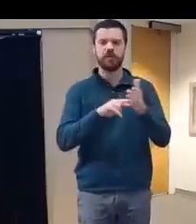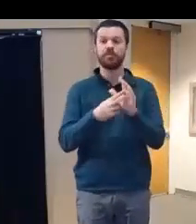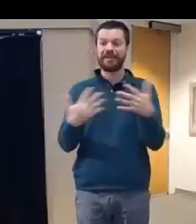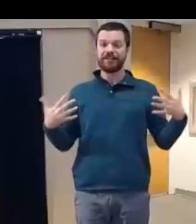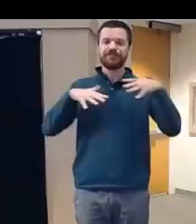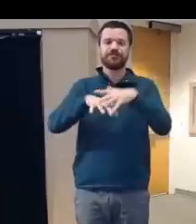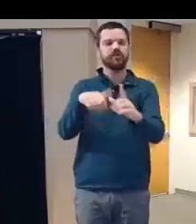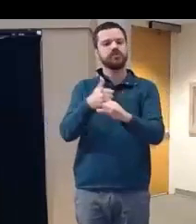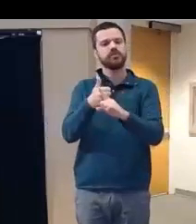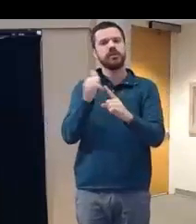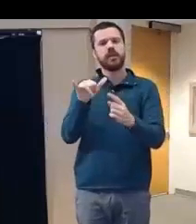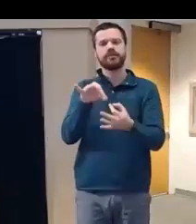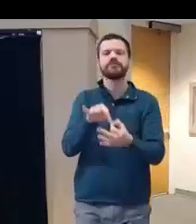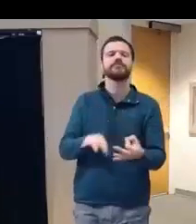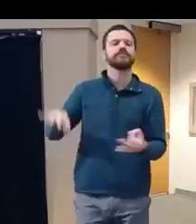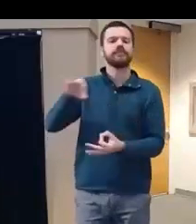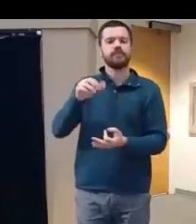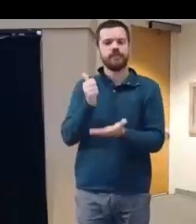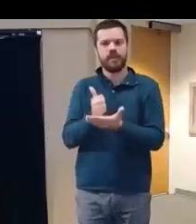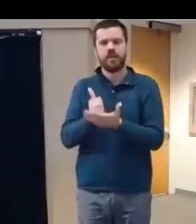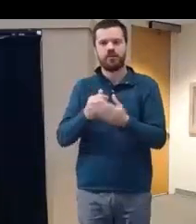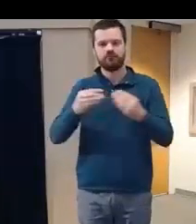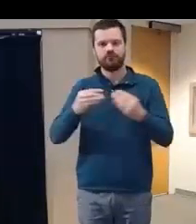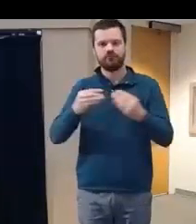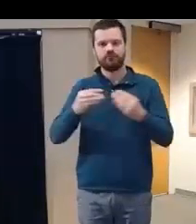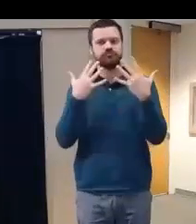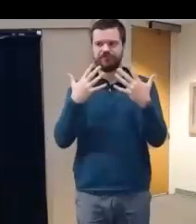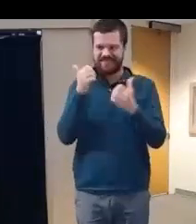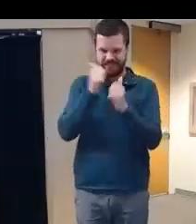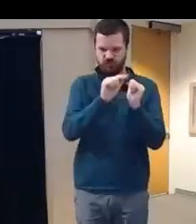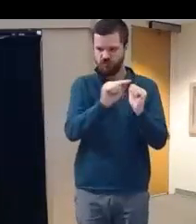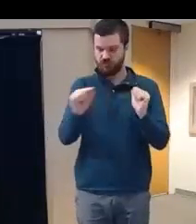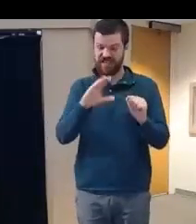spirit that ensures the Vitality of each one of them and education is really no different